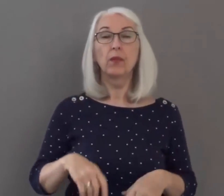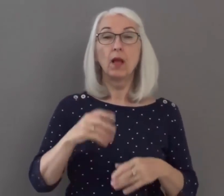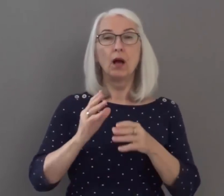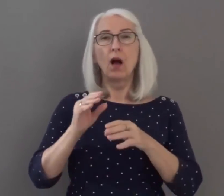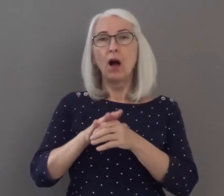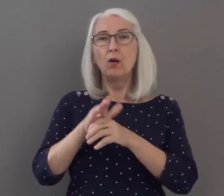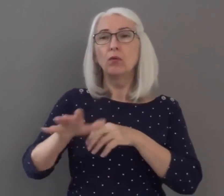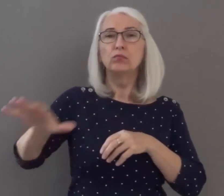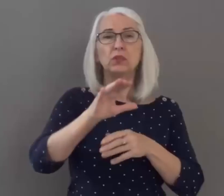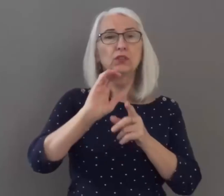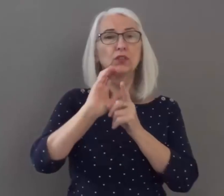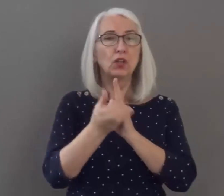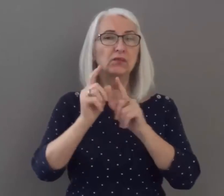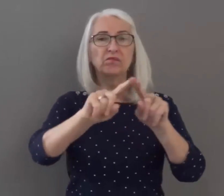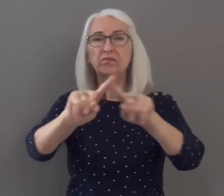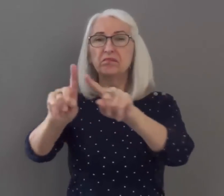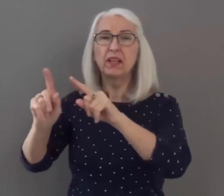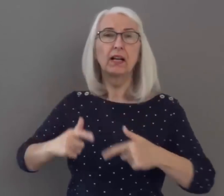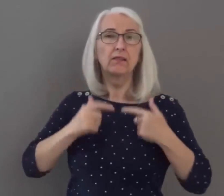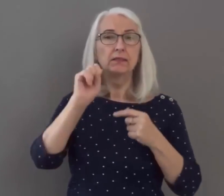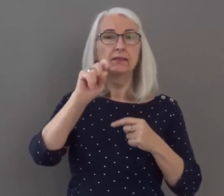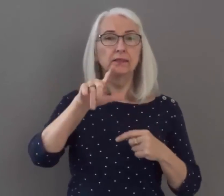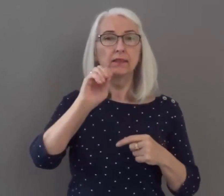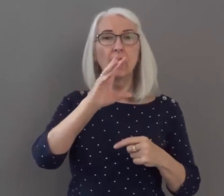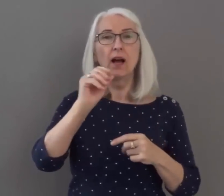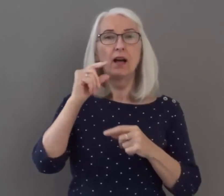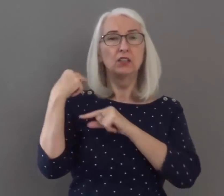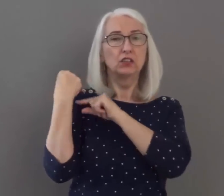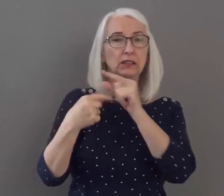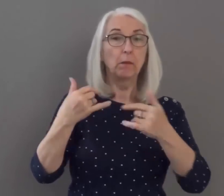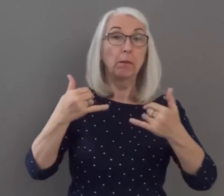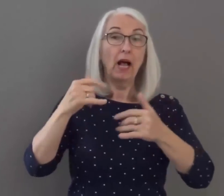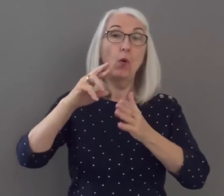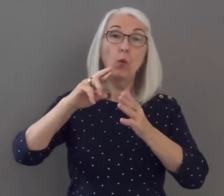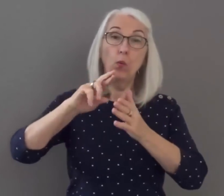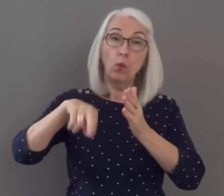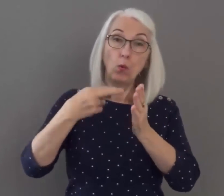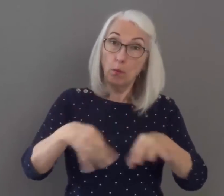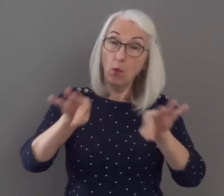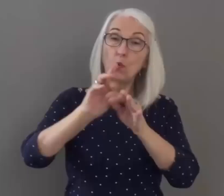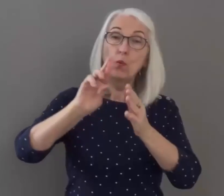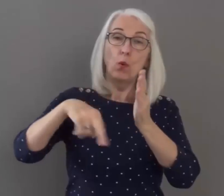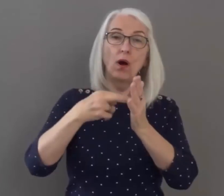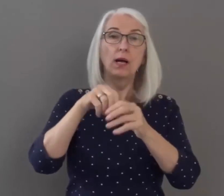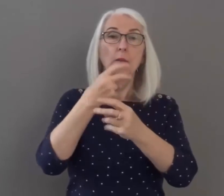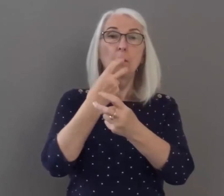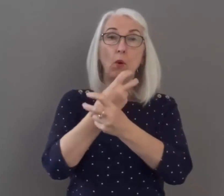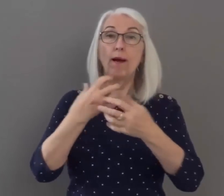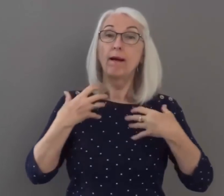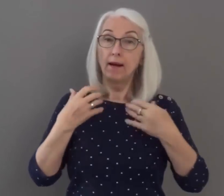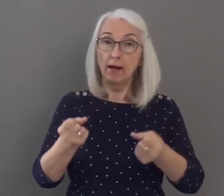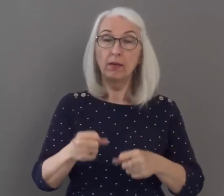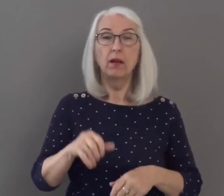Across cultures, variations in lifestyle and genetics play an important role in bone health.